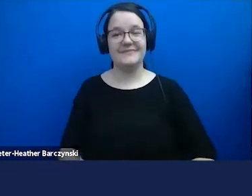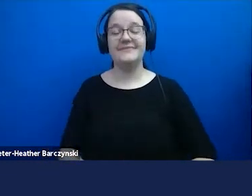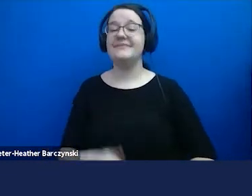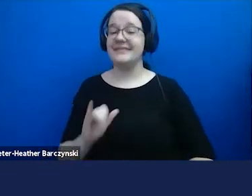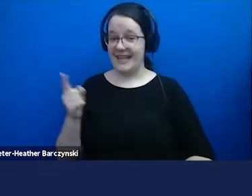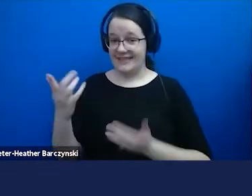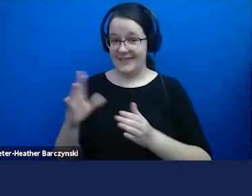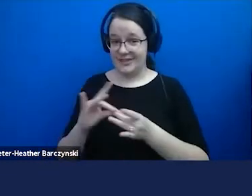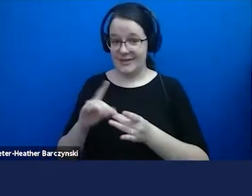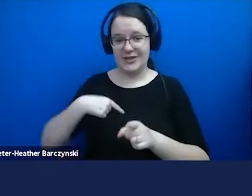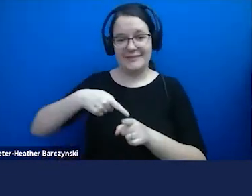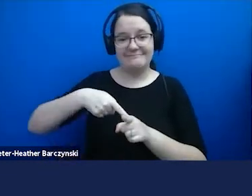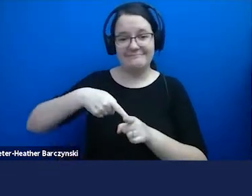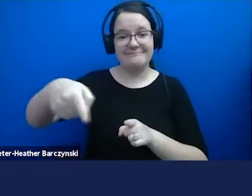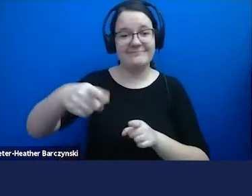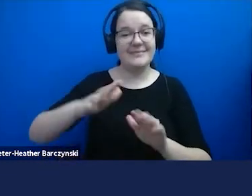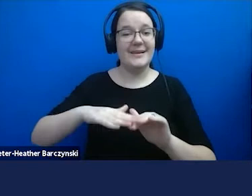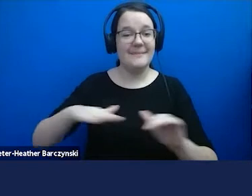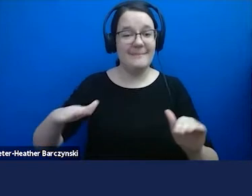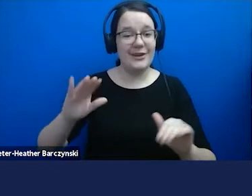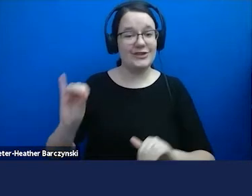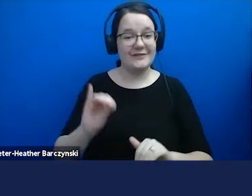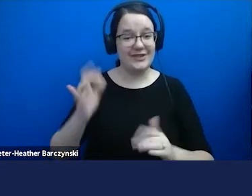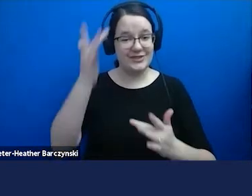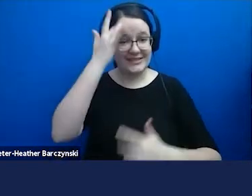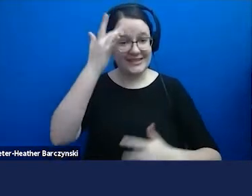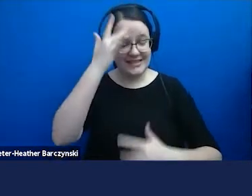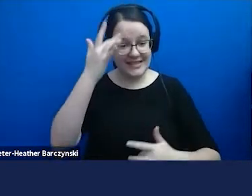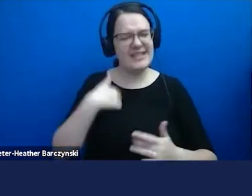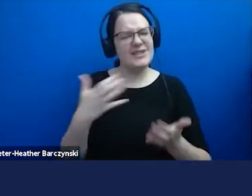in pediatric infectious diseases and i want to spend just a couple of minutes reviewing